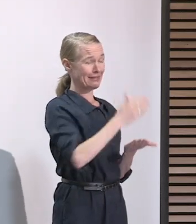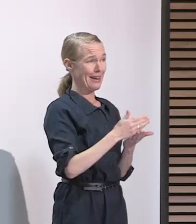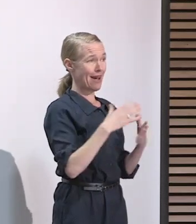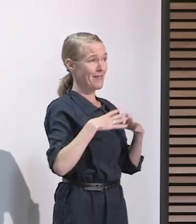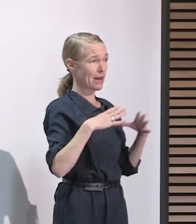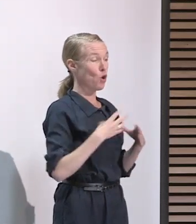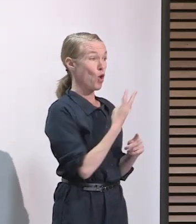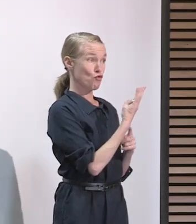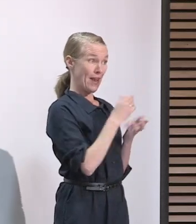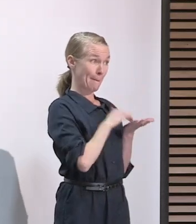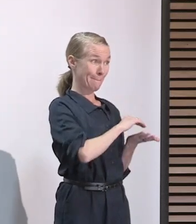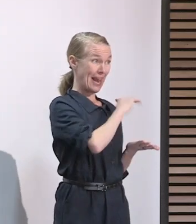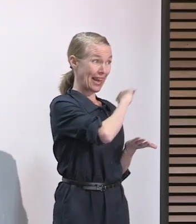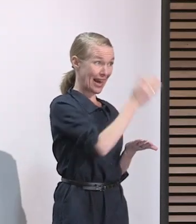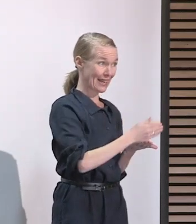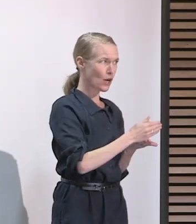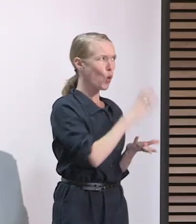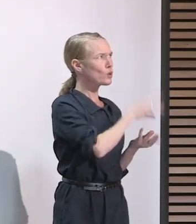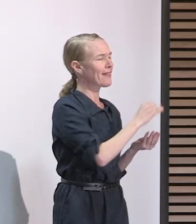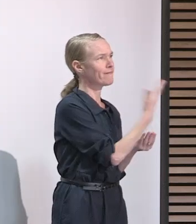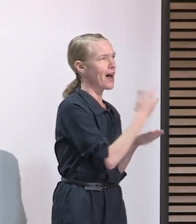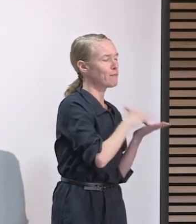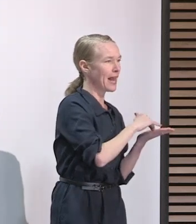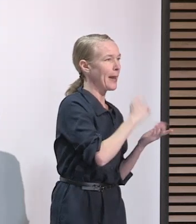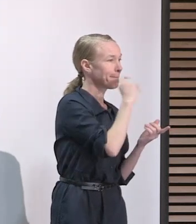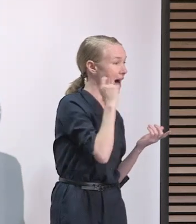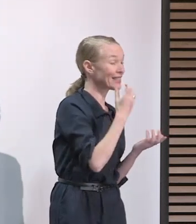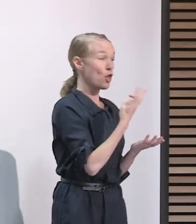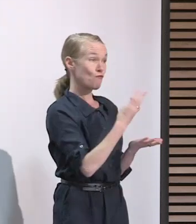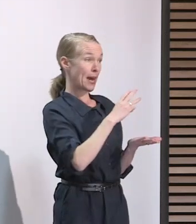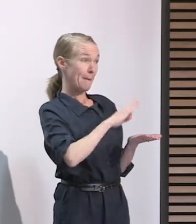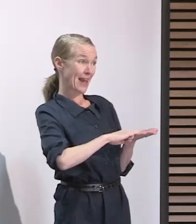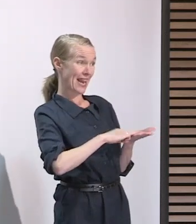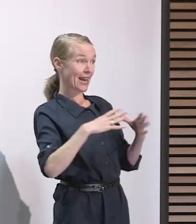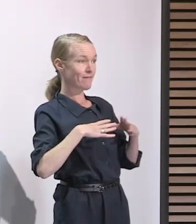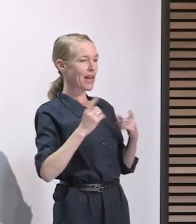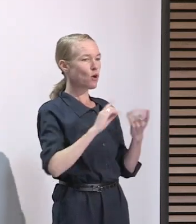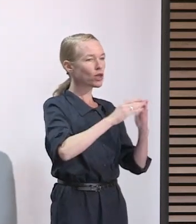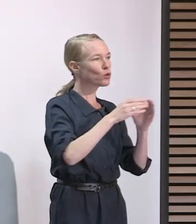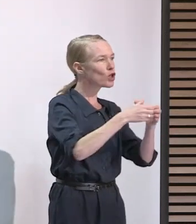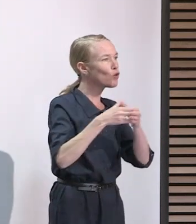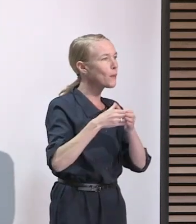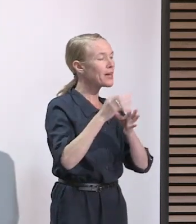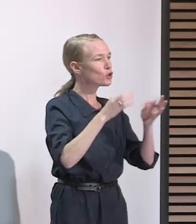Masks are now available out in the community. 3 million of